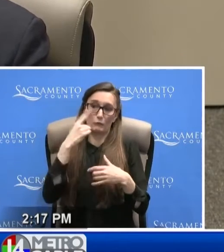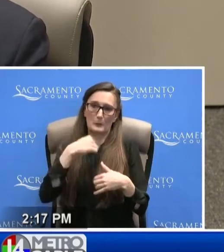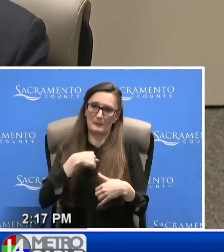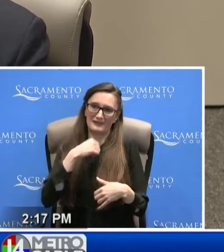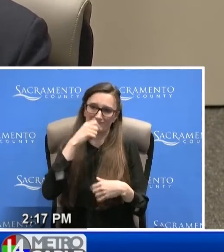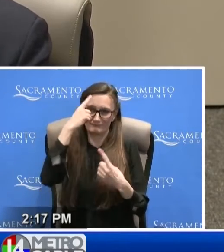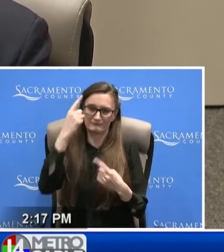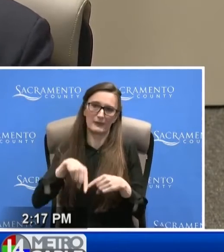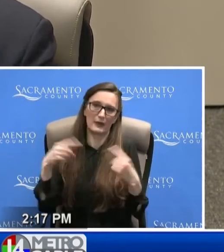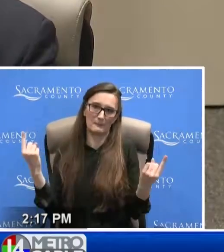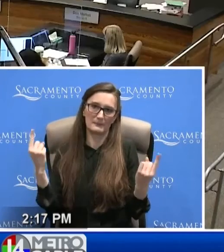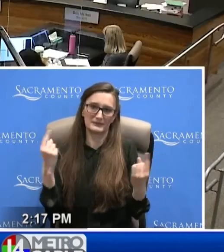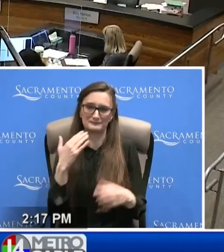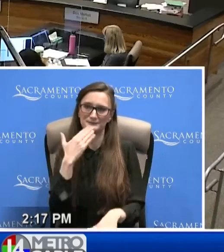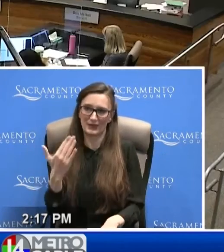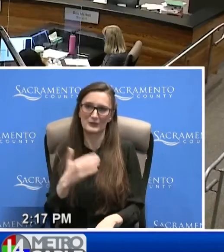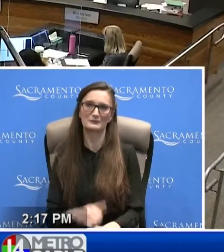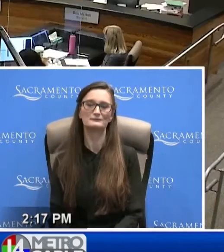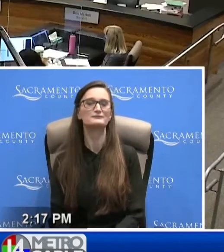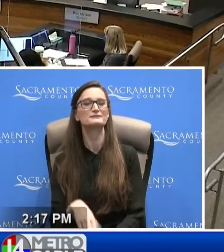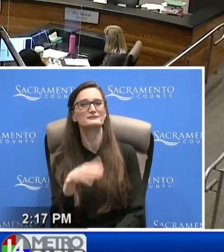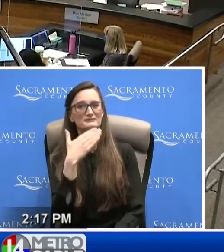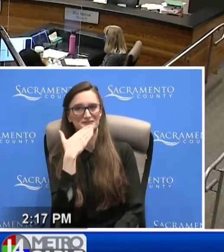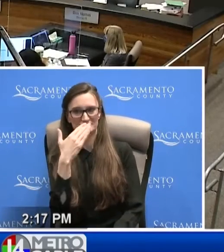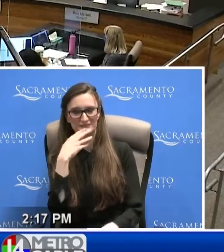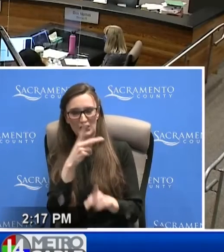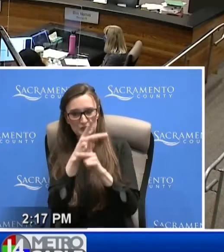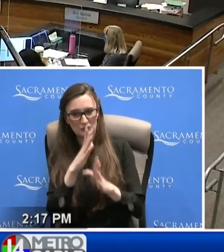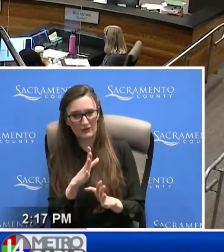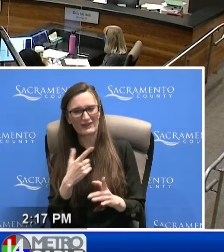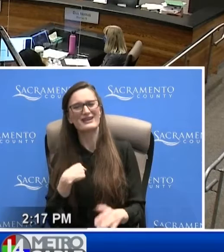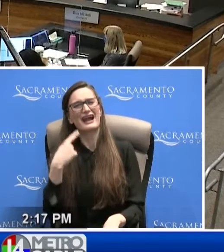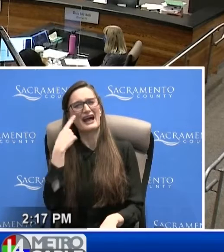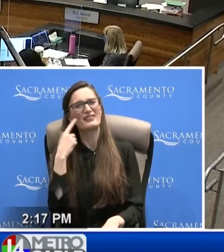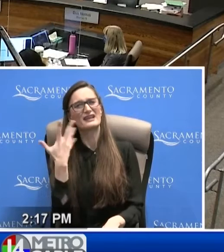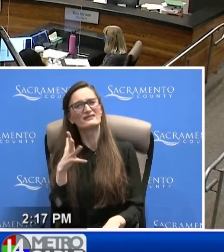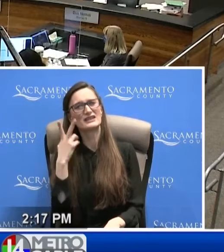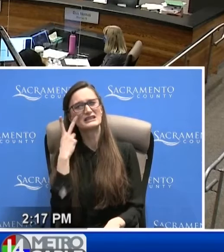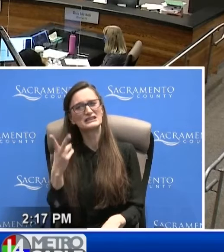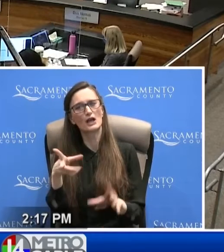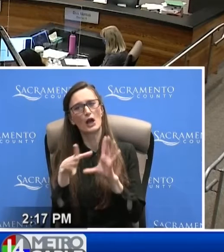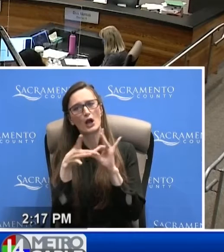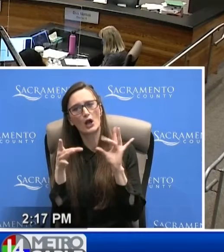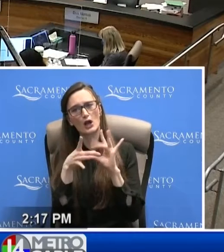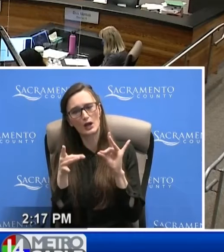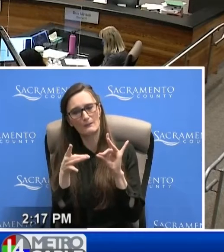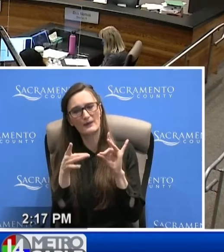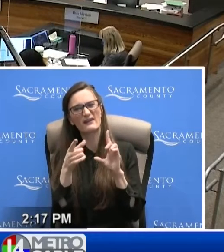Thanks. Thank you, Supervisor Sir. And I think this was a comment that came over email or phone,